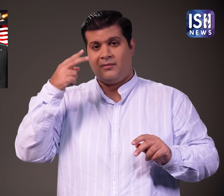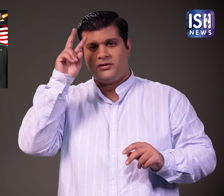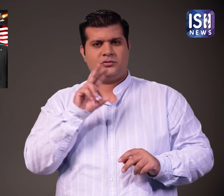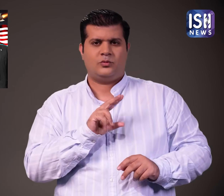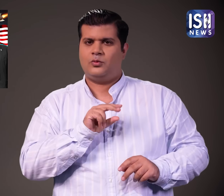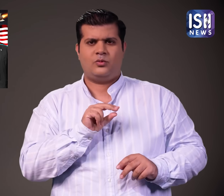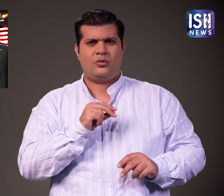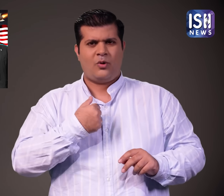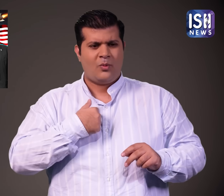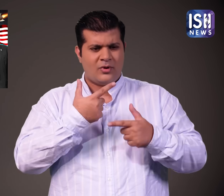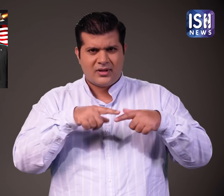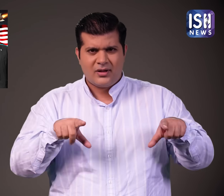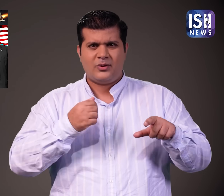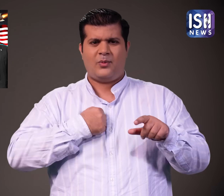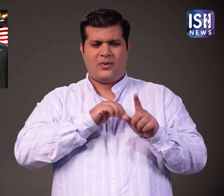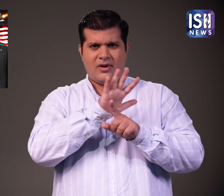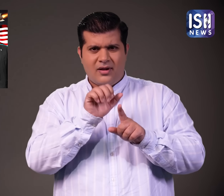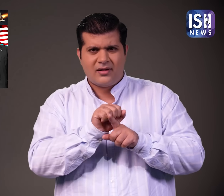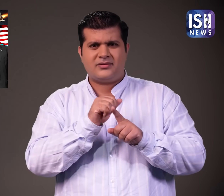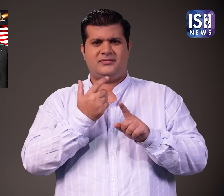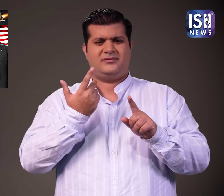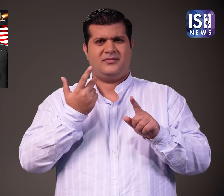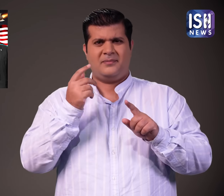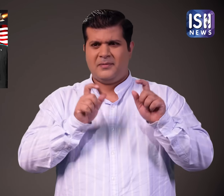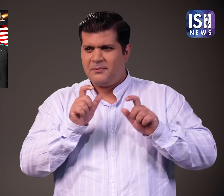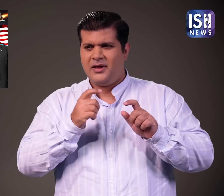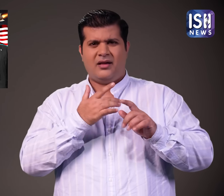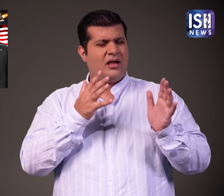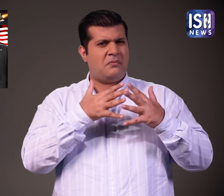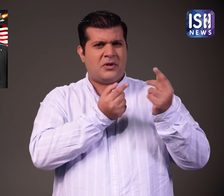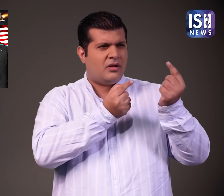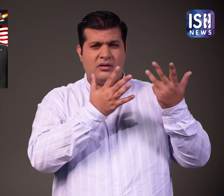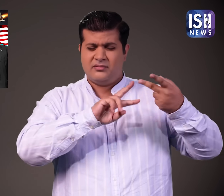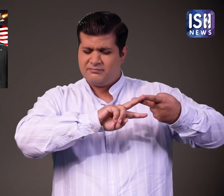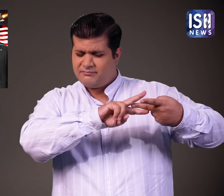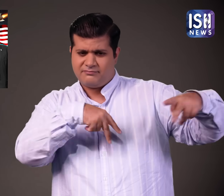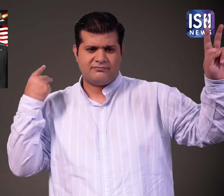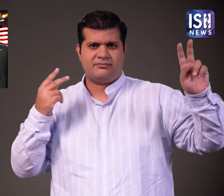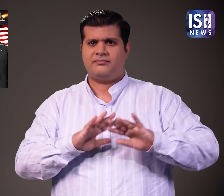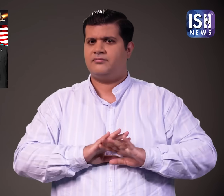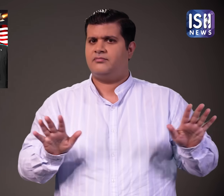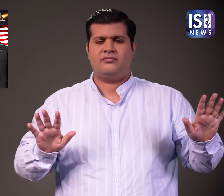But Mexico has said no. It values its own culture, language, and identity - starkingly different from the U.S.